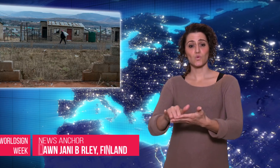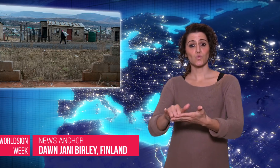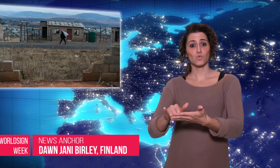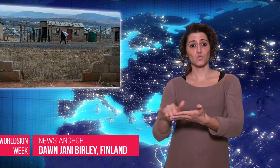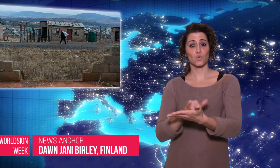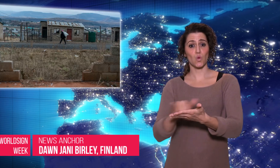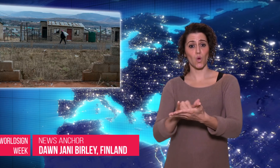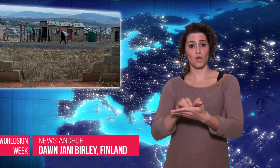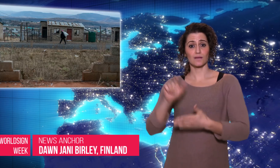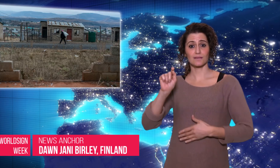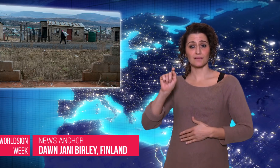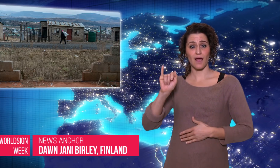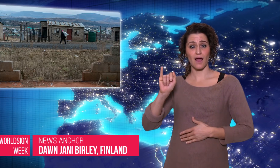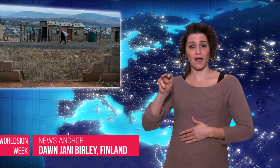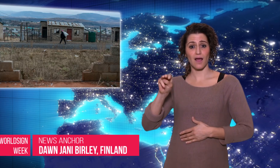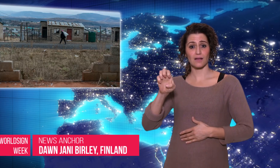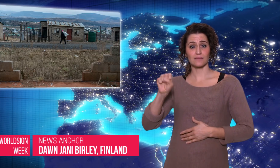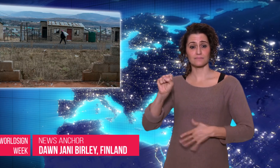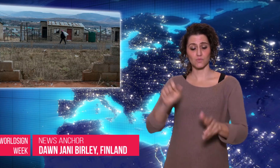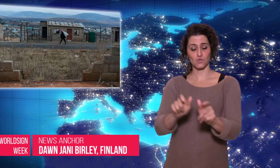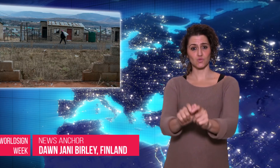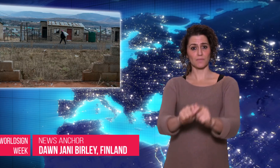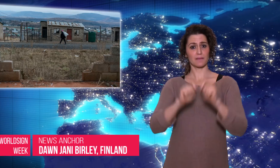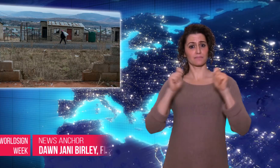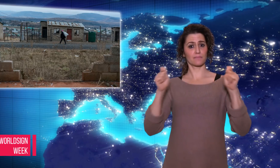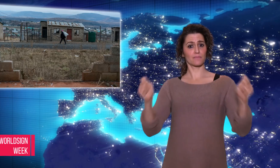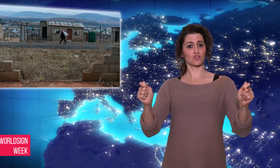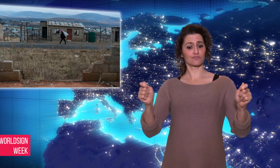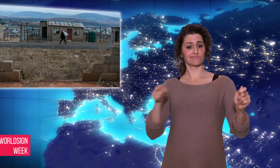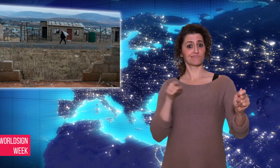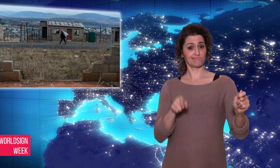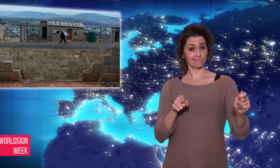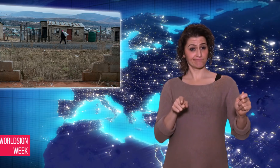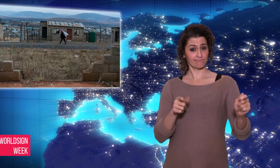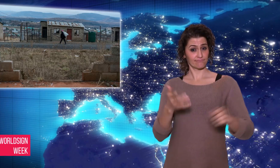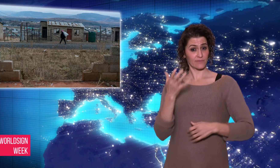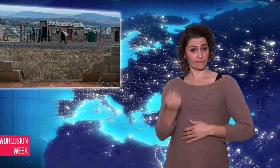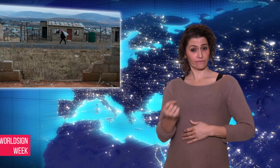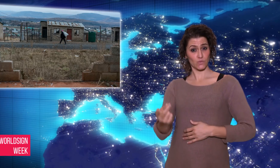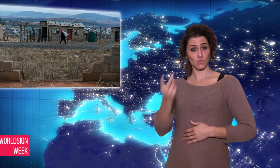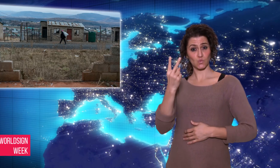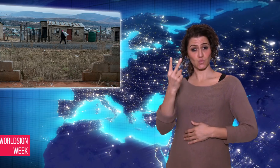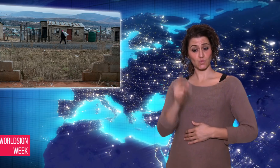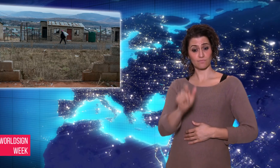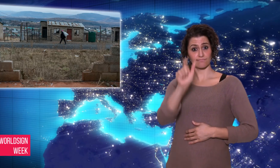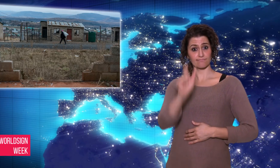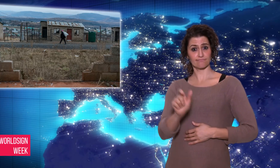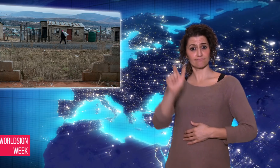Dawn: The New York Times newspaper,